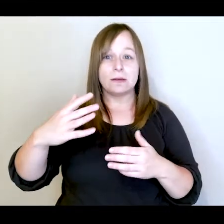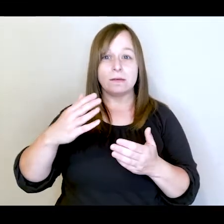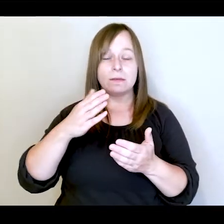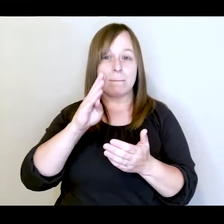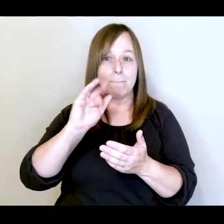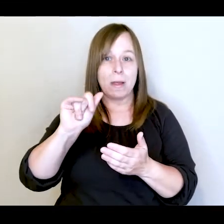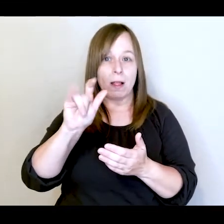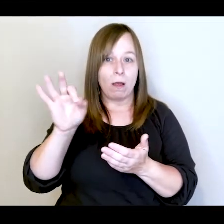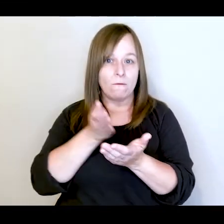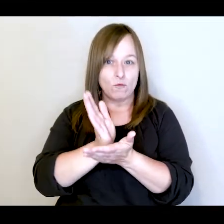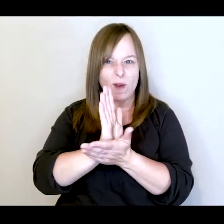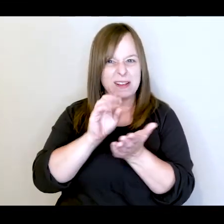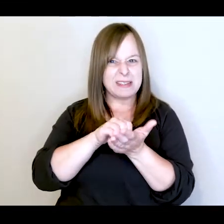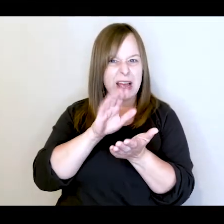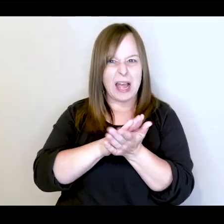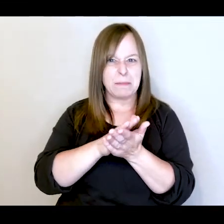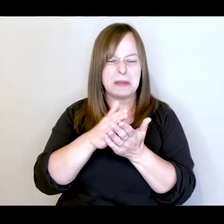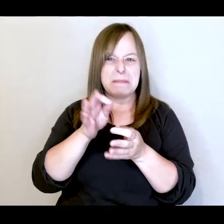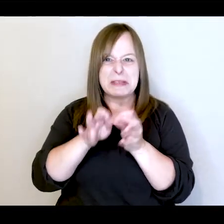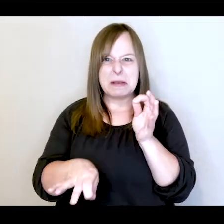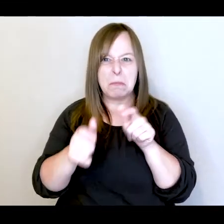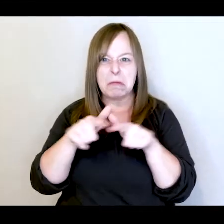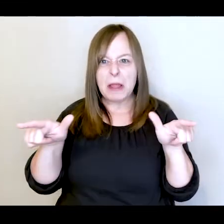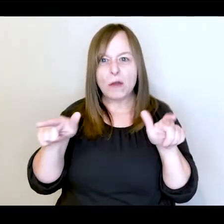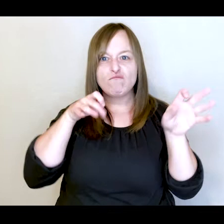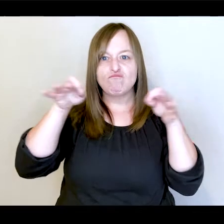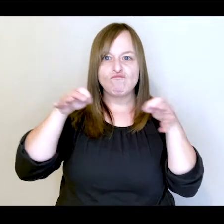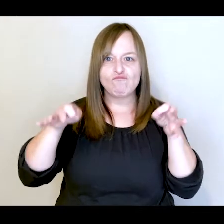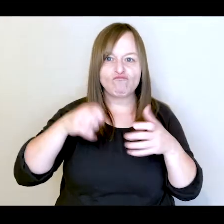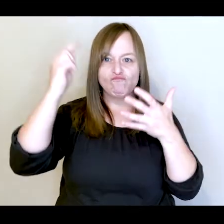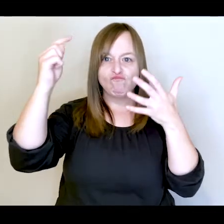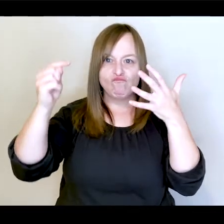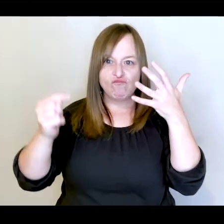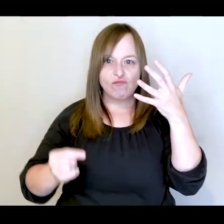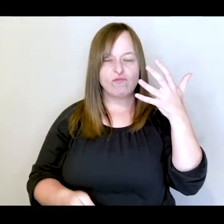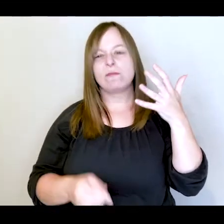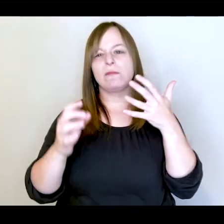And that's a document in plain language that kind of goes through the various